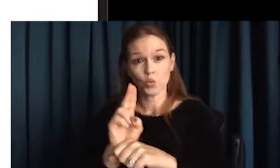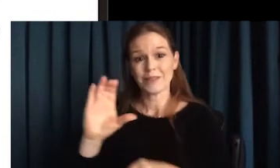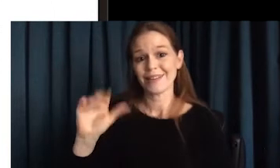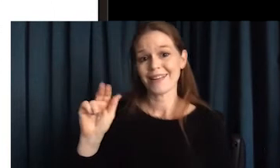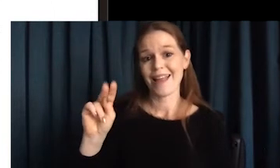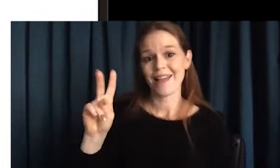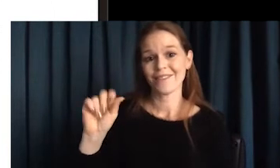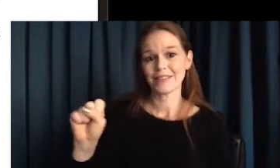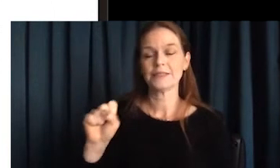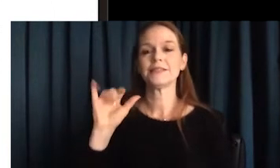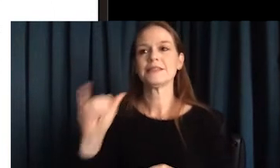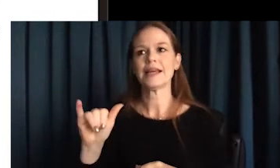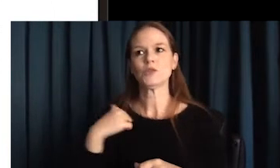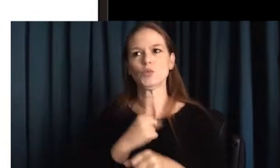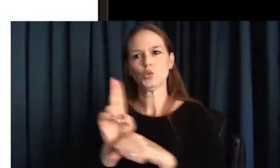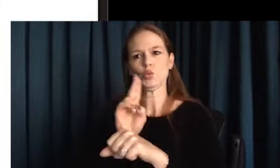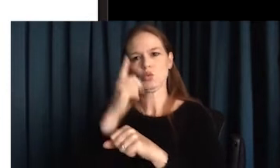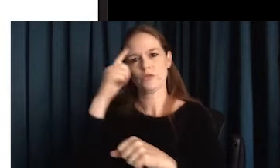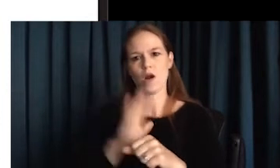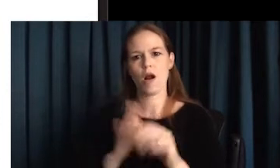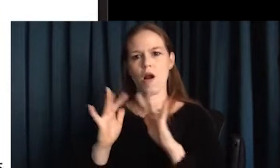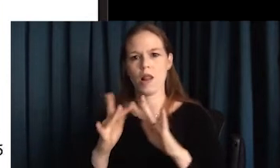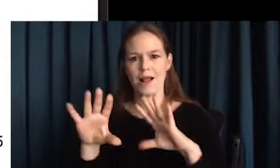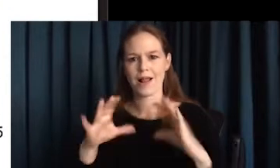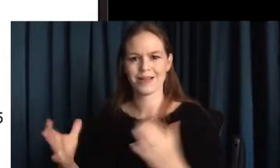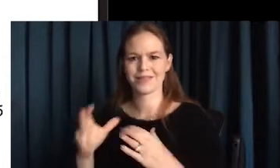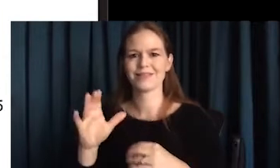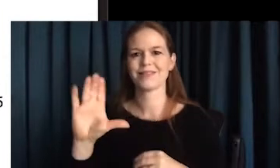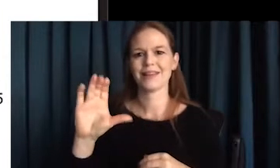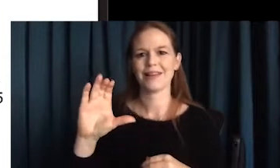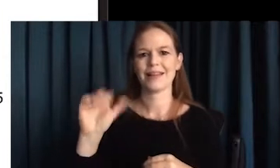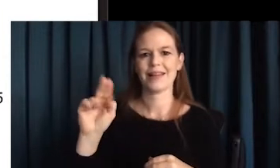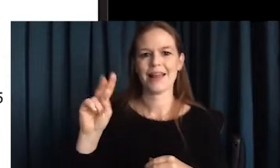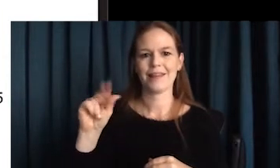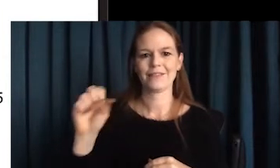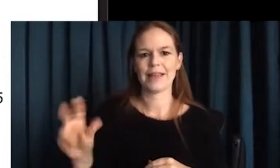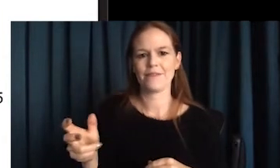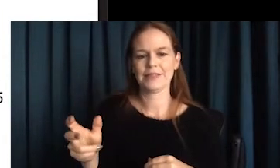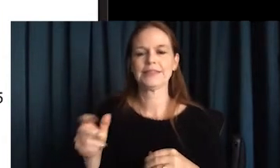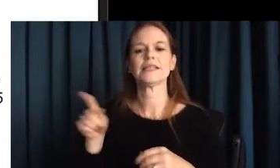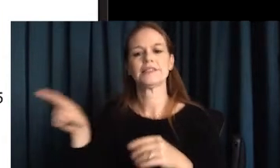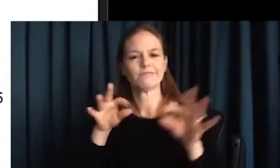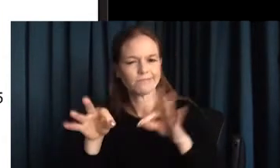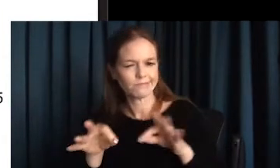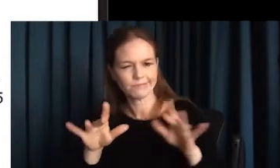that we use for our online courses. And he goes into information about the lecture and video participation.